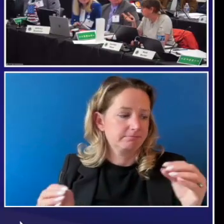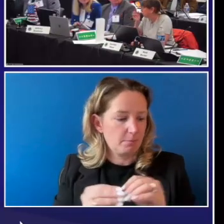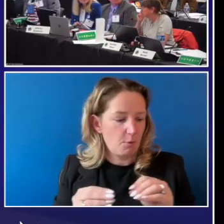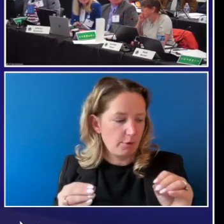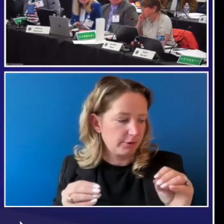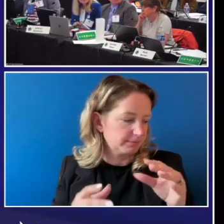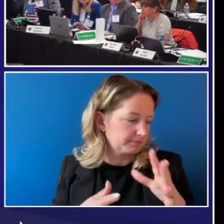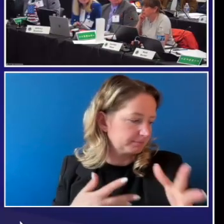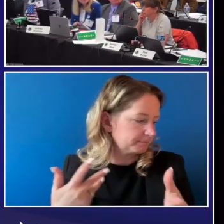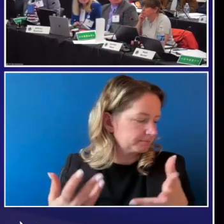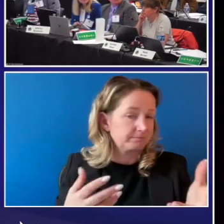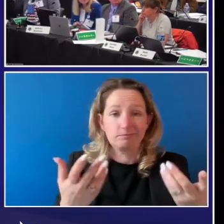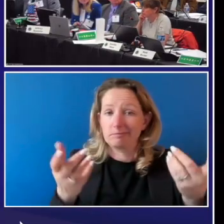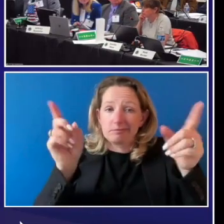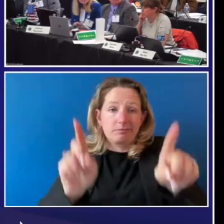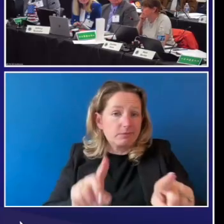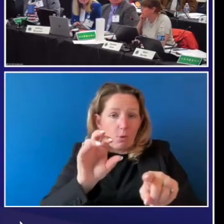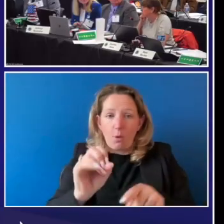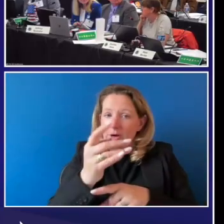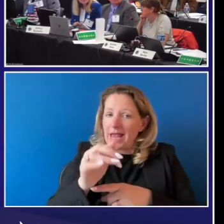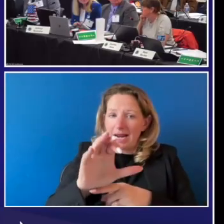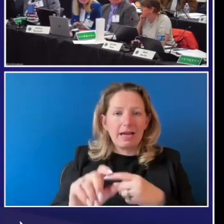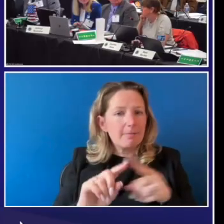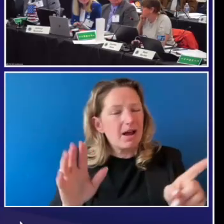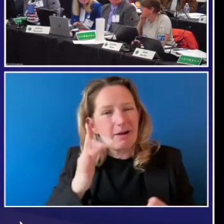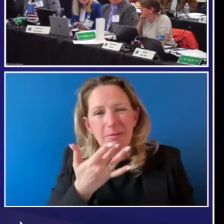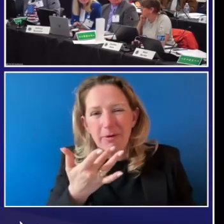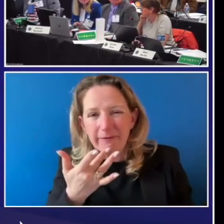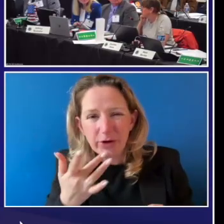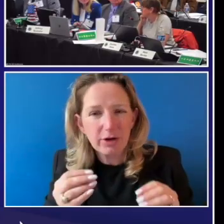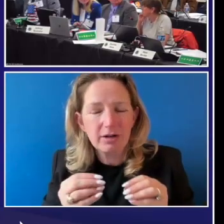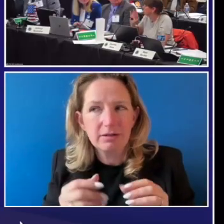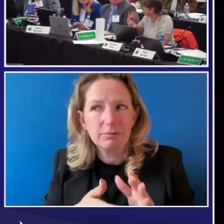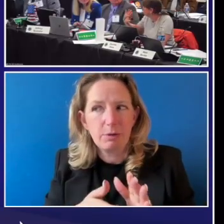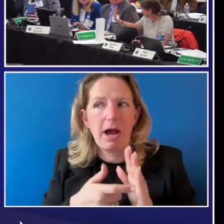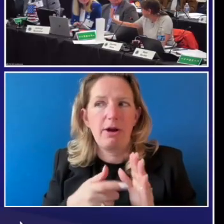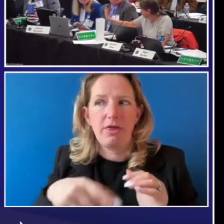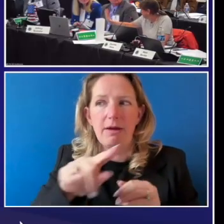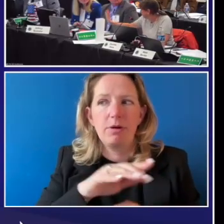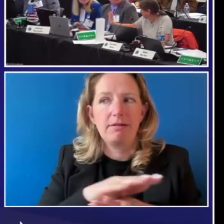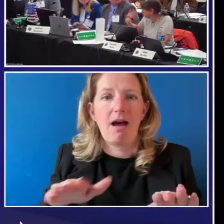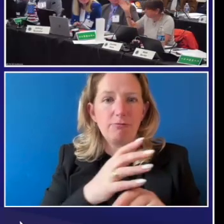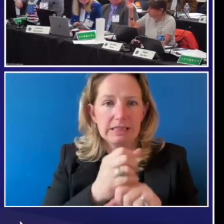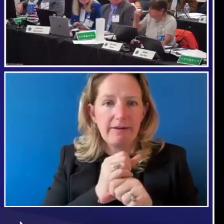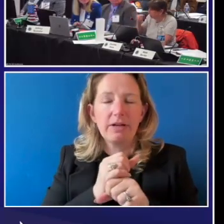um, that they not receive full recognition. They'll receive full recognition. Sorry, let me back that up.